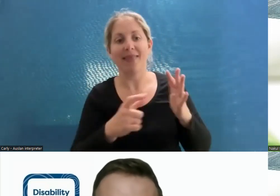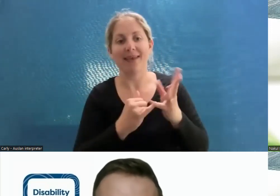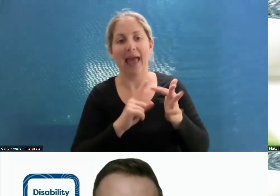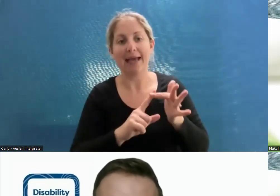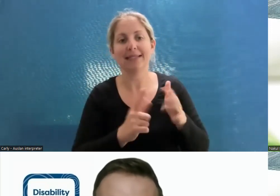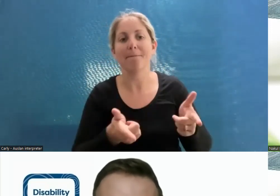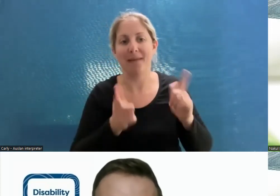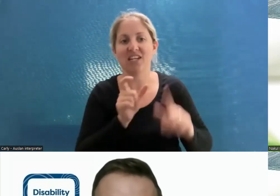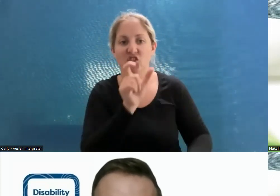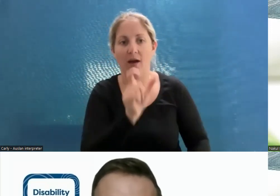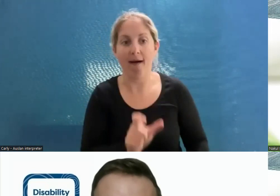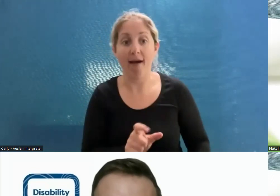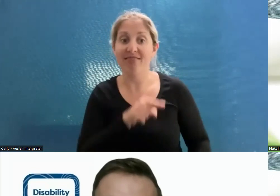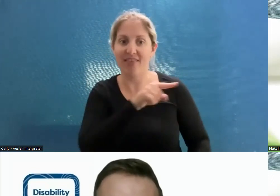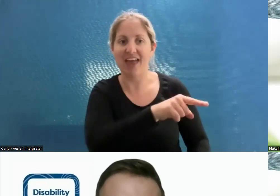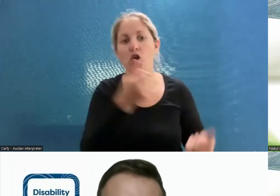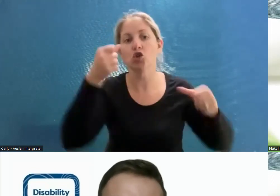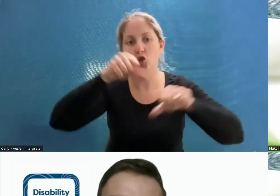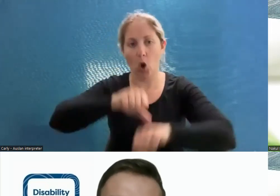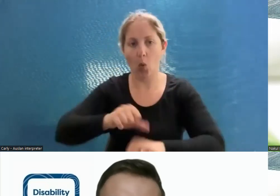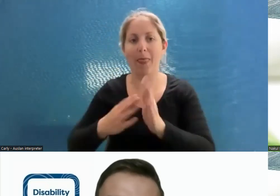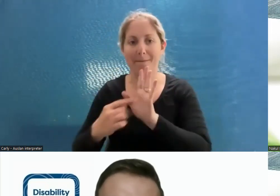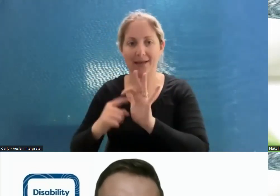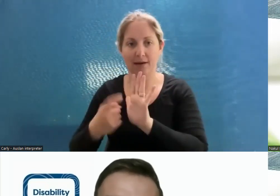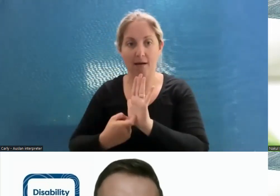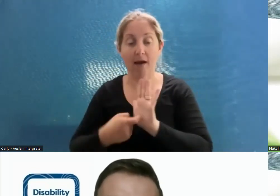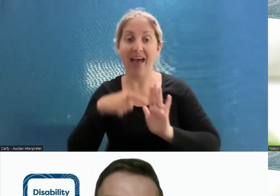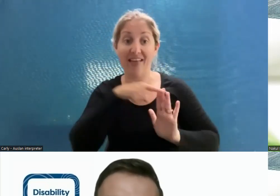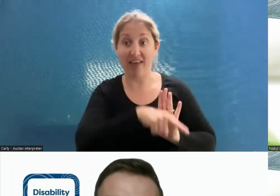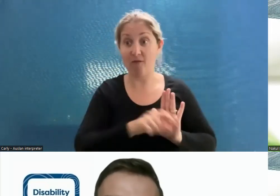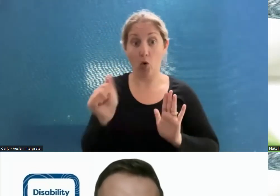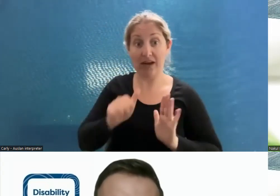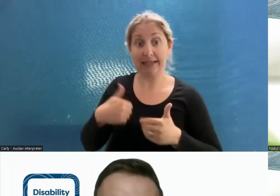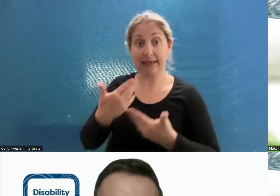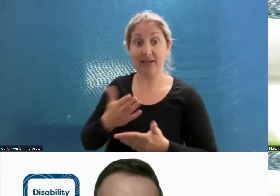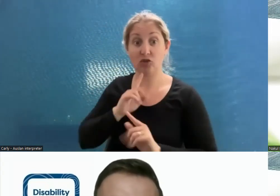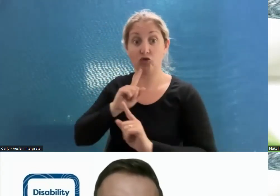has experience with the matter and has been providing instructions as part of the AAT